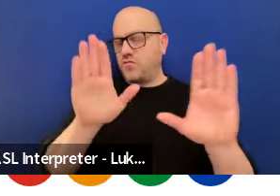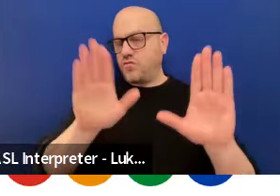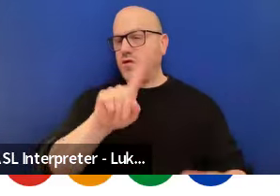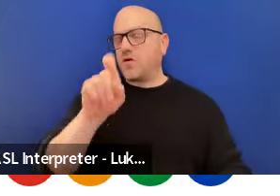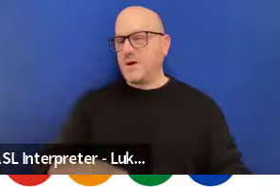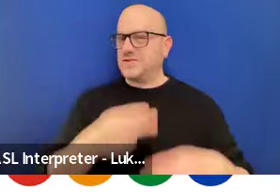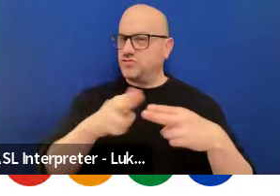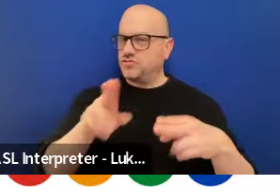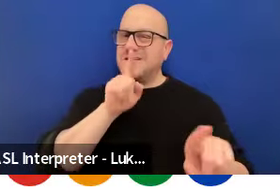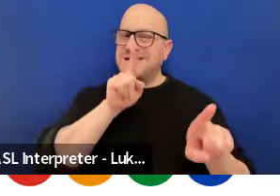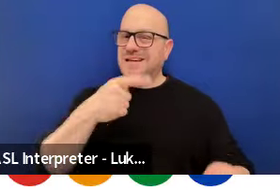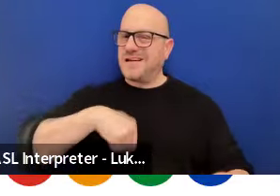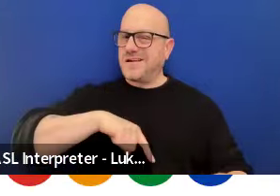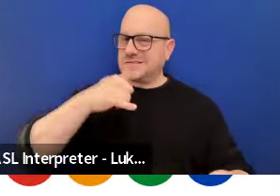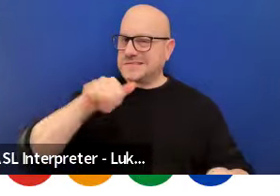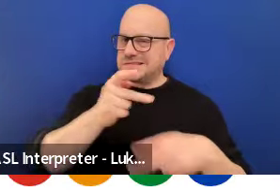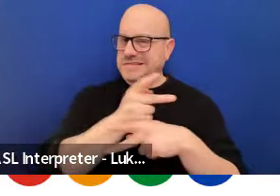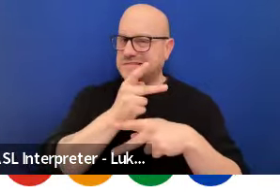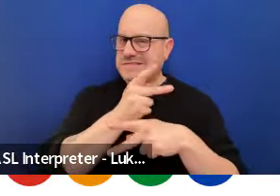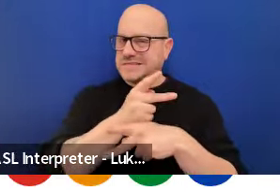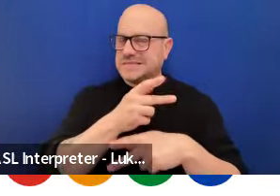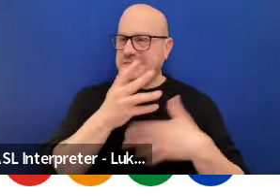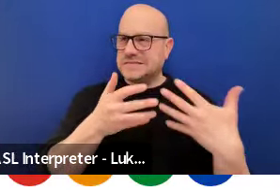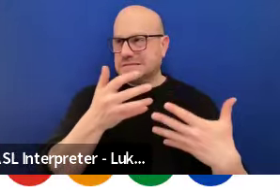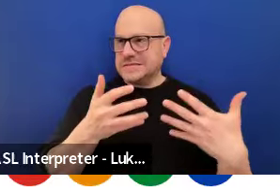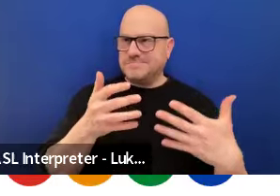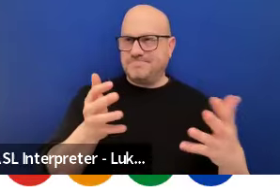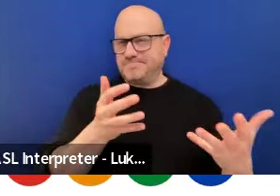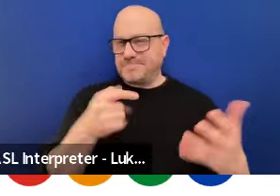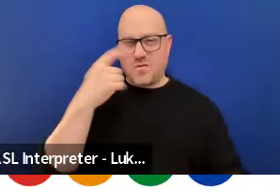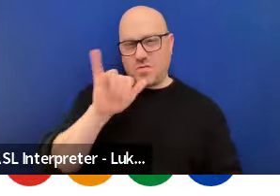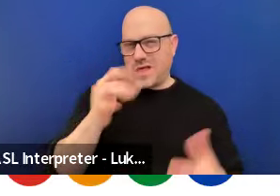GREAT QUESTION.